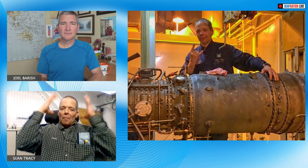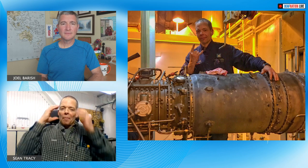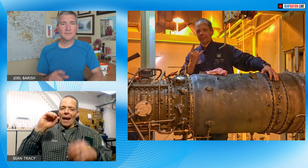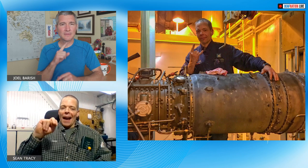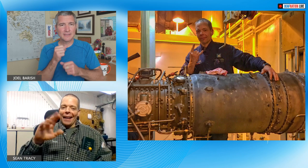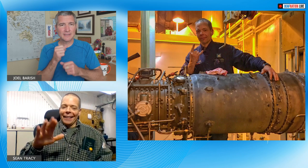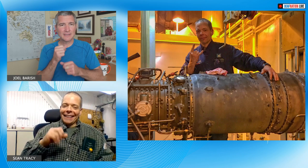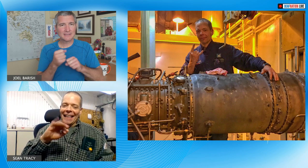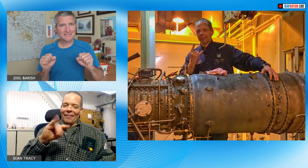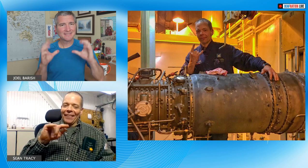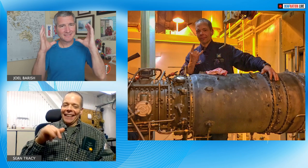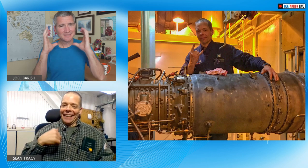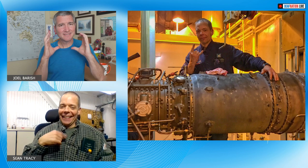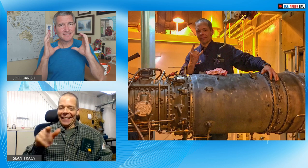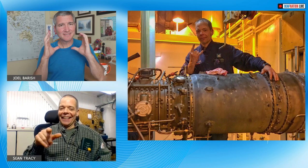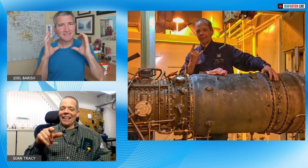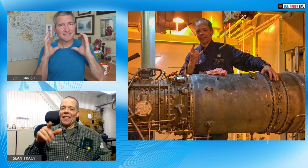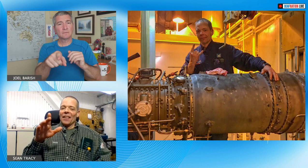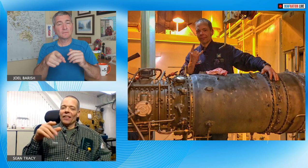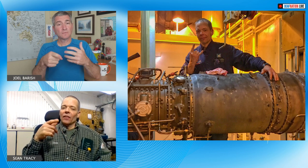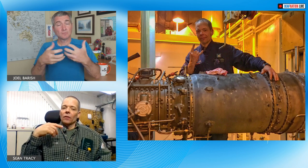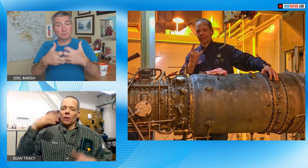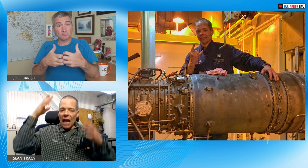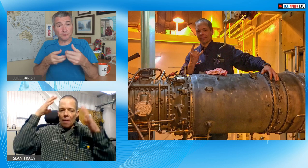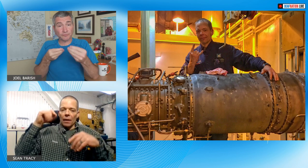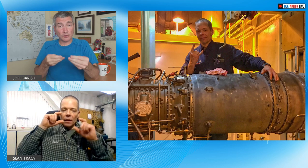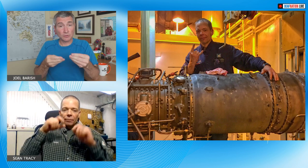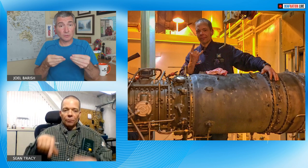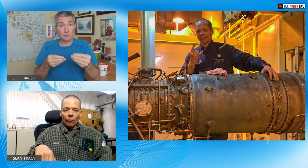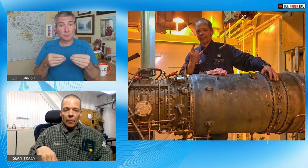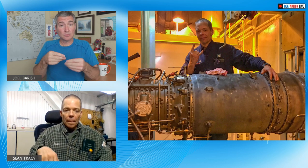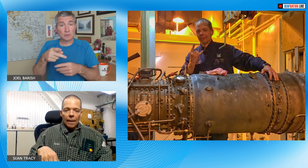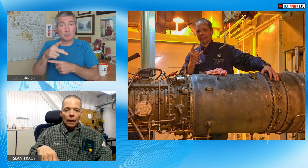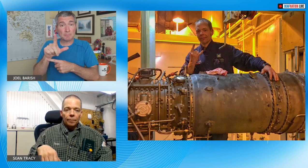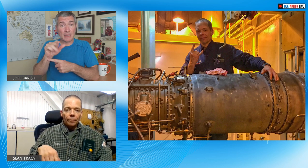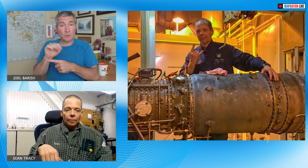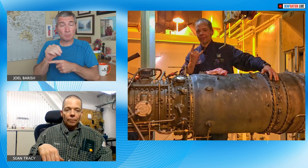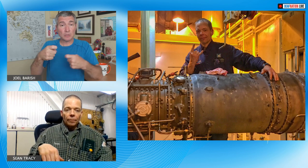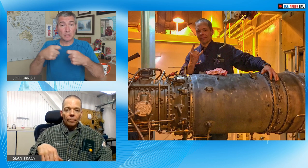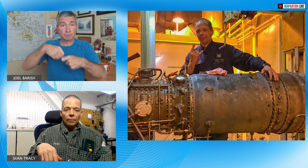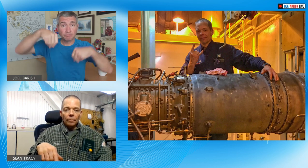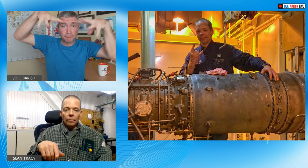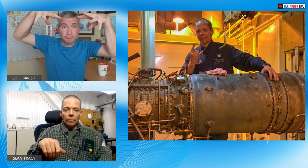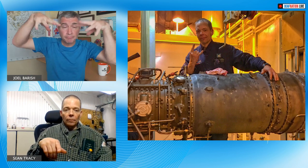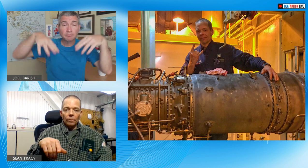I took off my protective gear just for the picture and then put it right back on. You really gotta be safe.